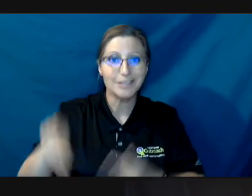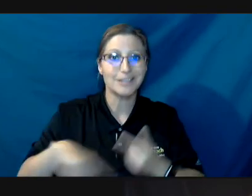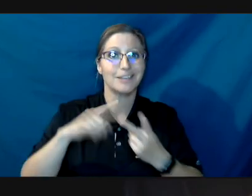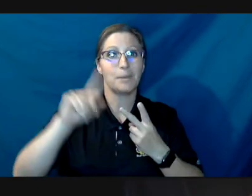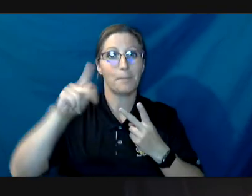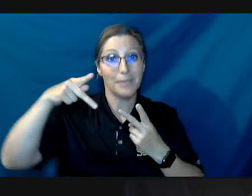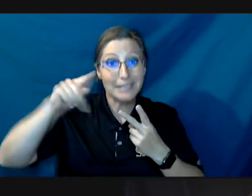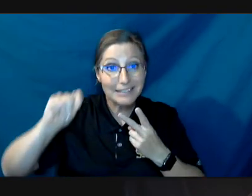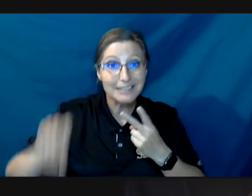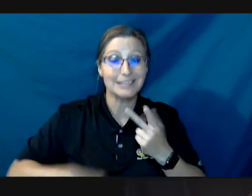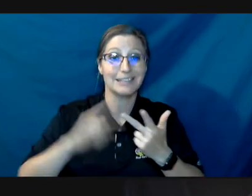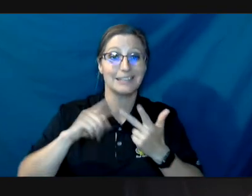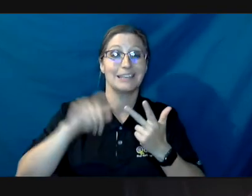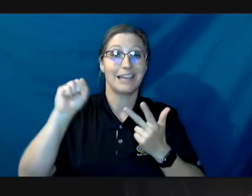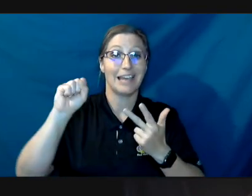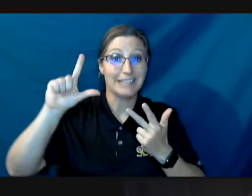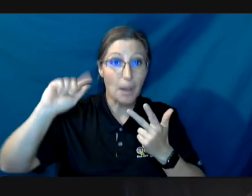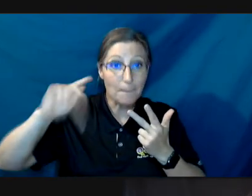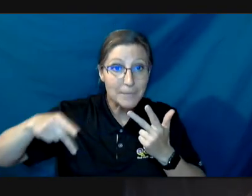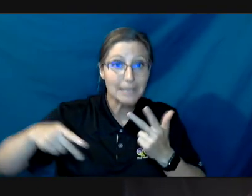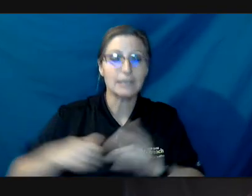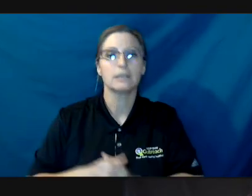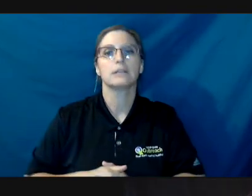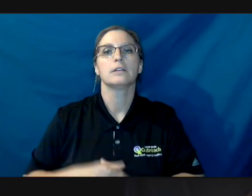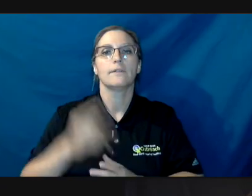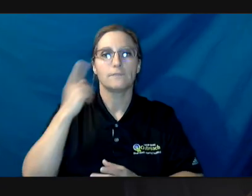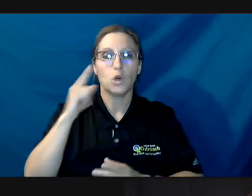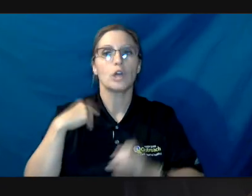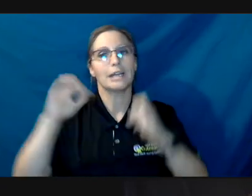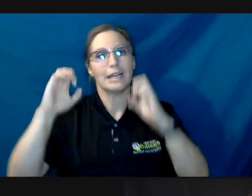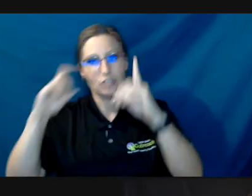that kind of thing. So on the educator effectiveness